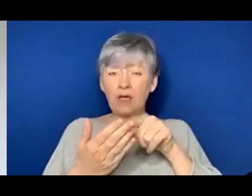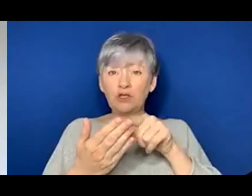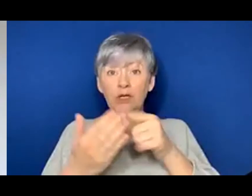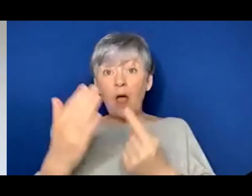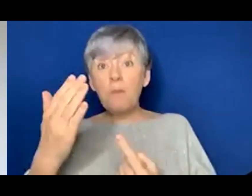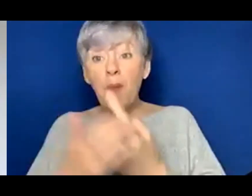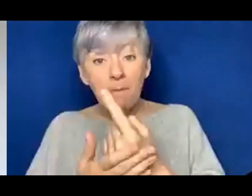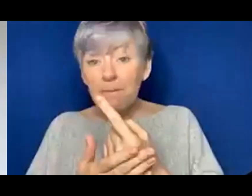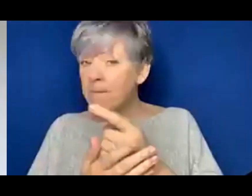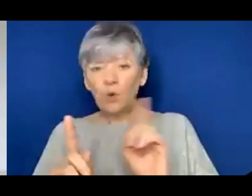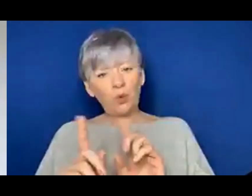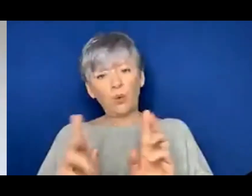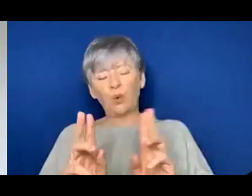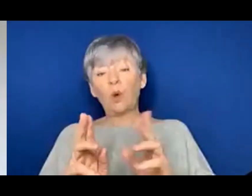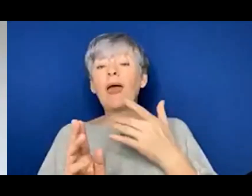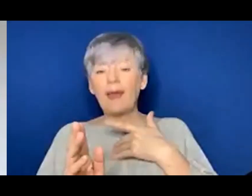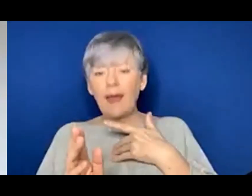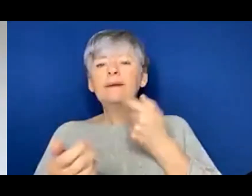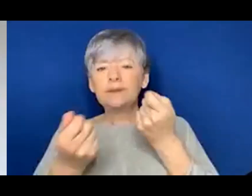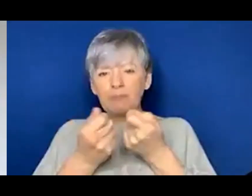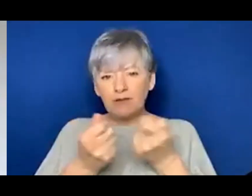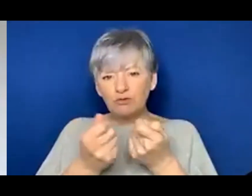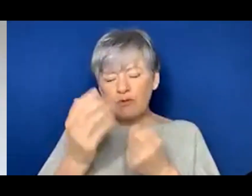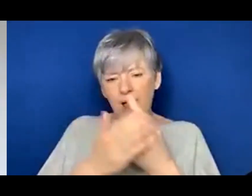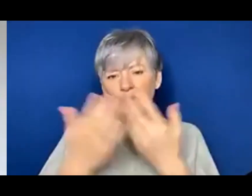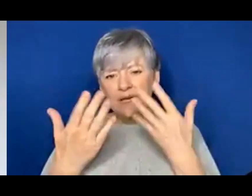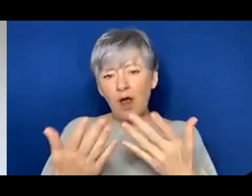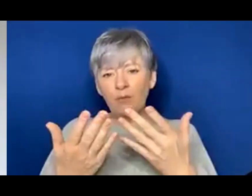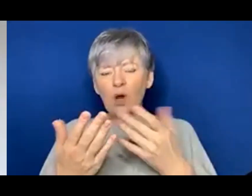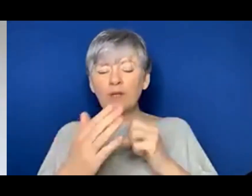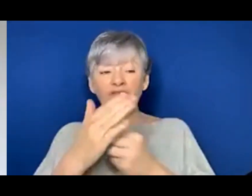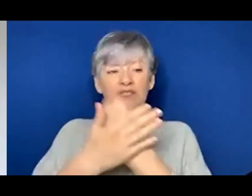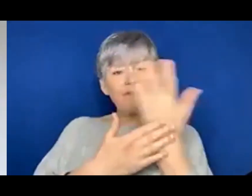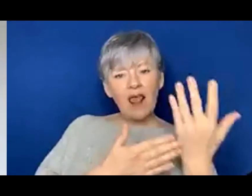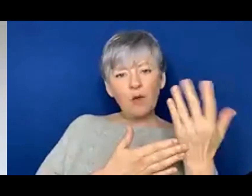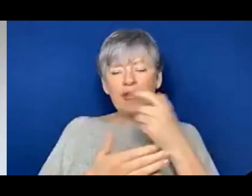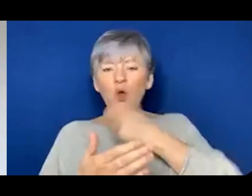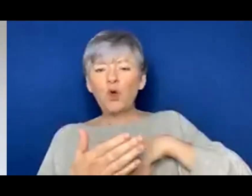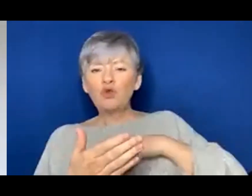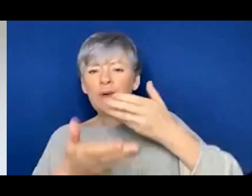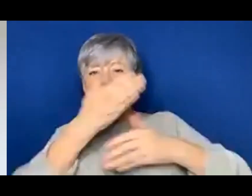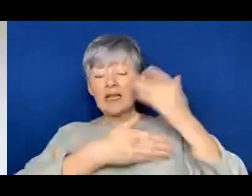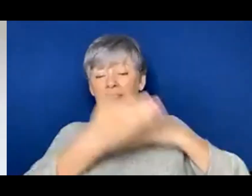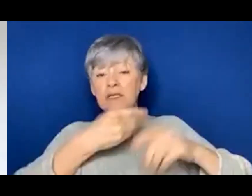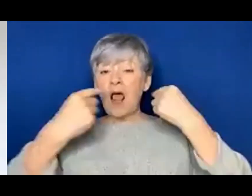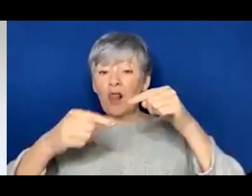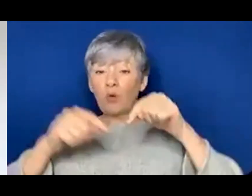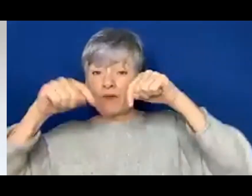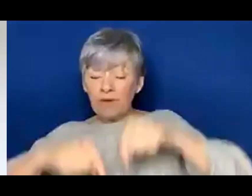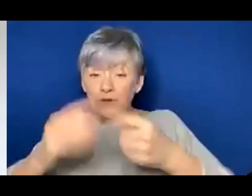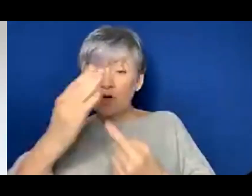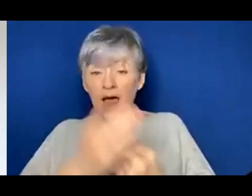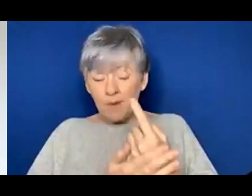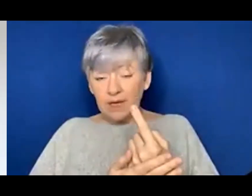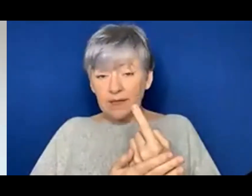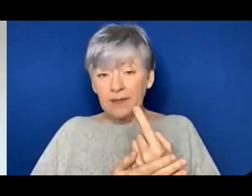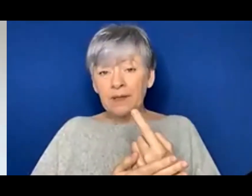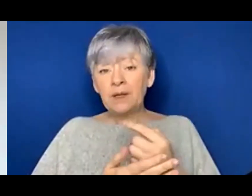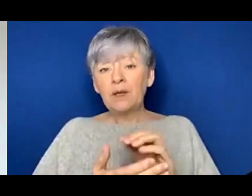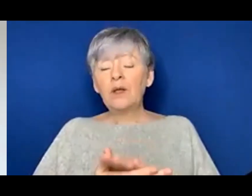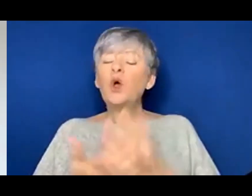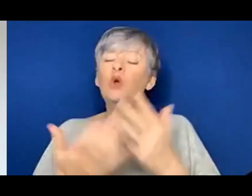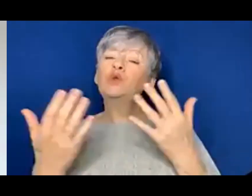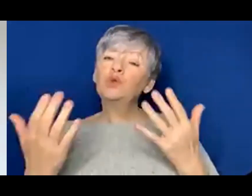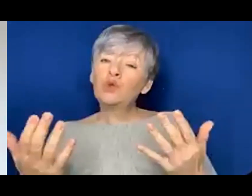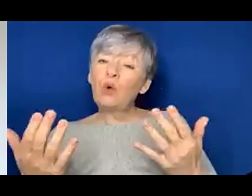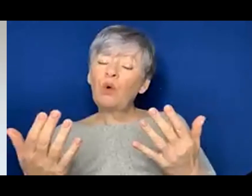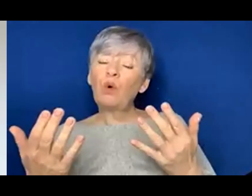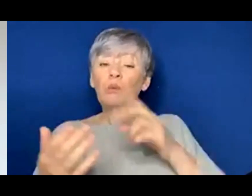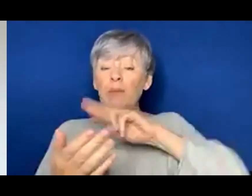has happened because of various developments in human history. As a result of society